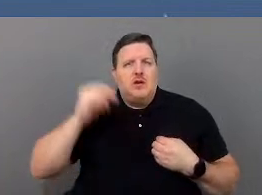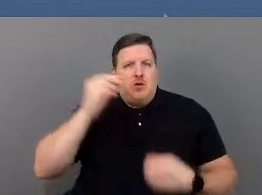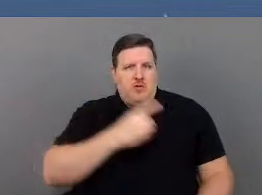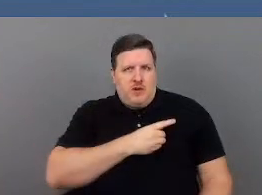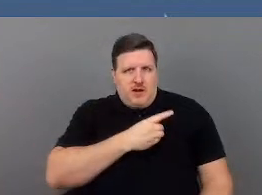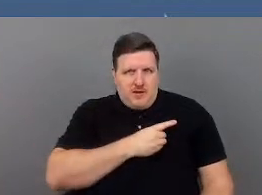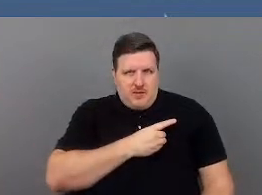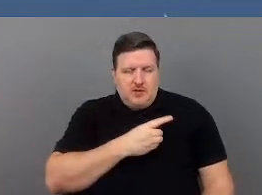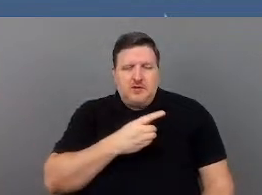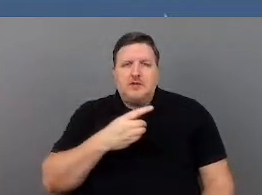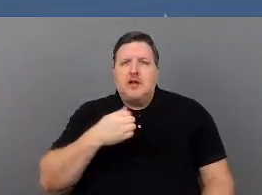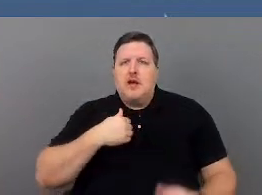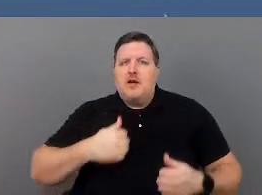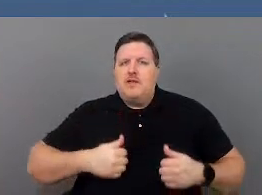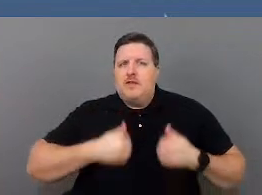AM PLEADING WITH THE CITY COUNCIL, PLEASE DO NOT GIVE